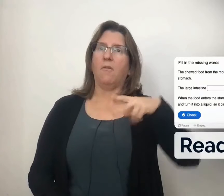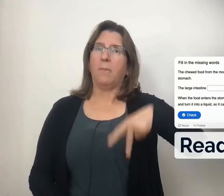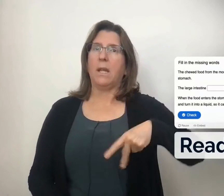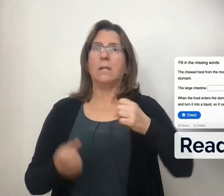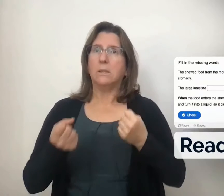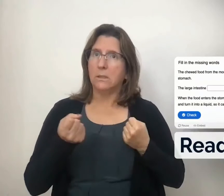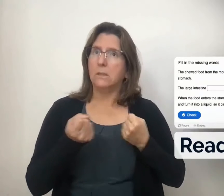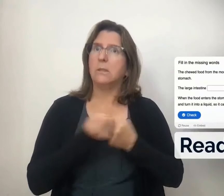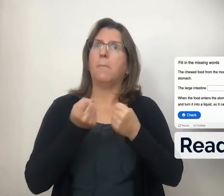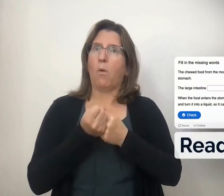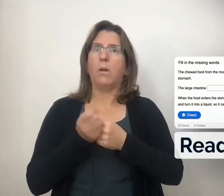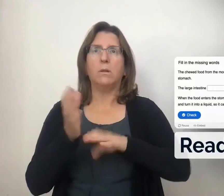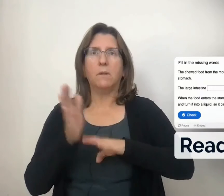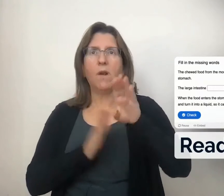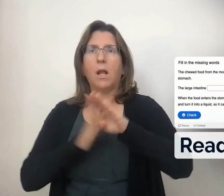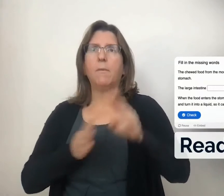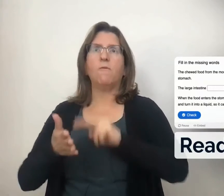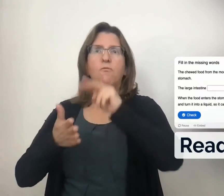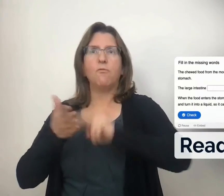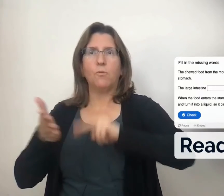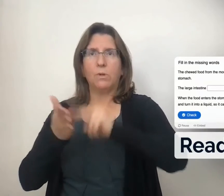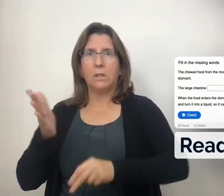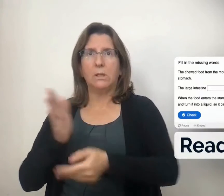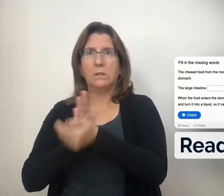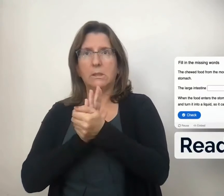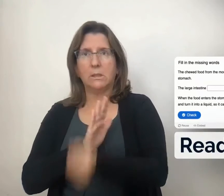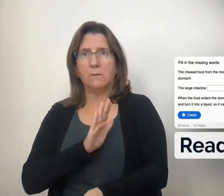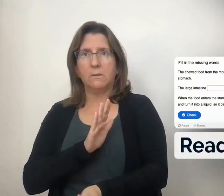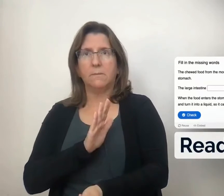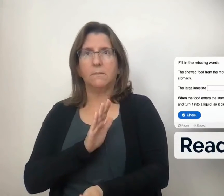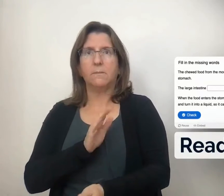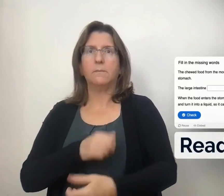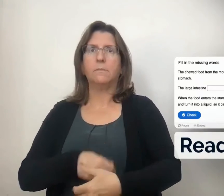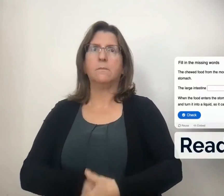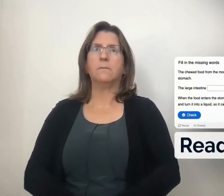H5p can support the development of reading skills.